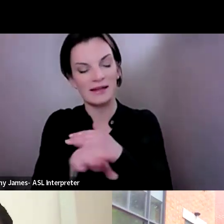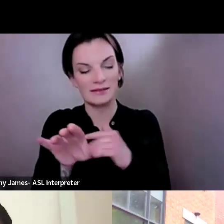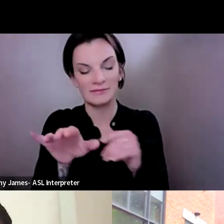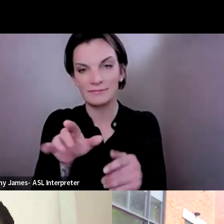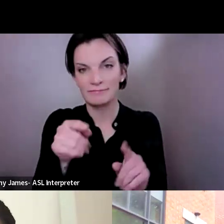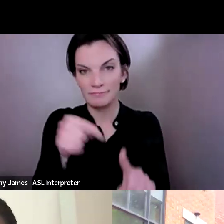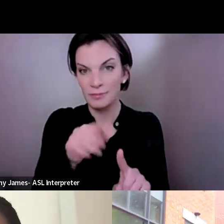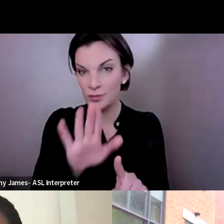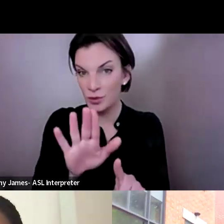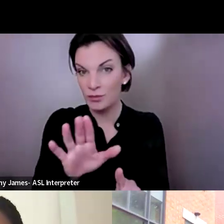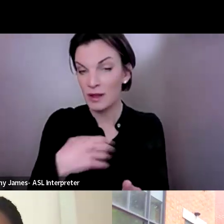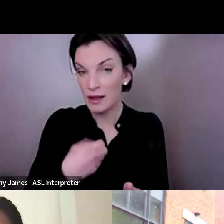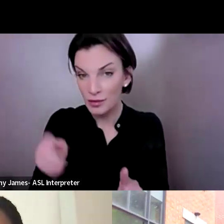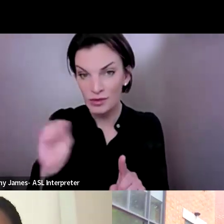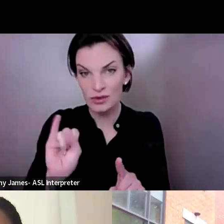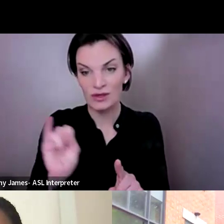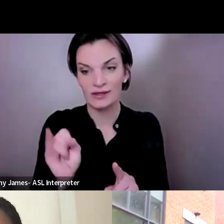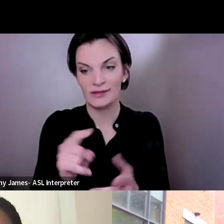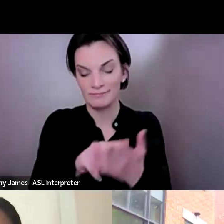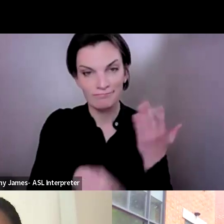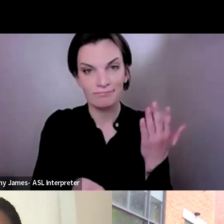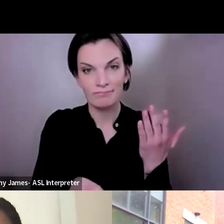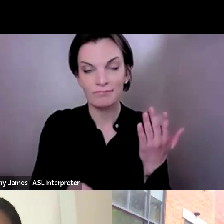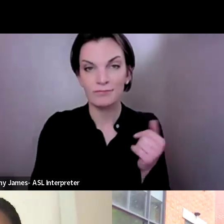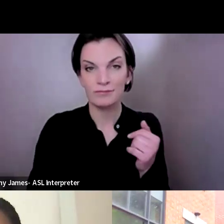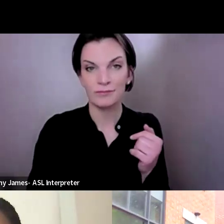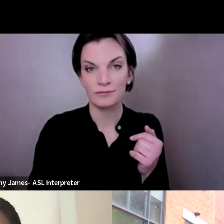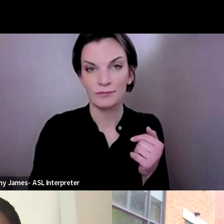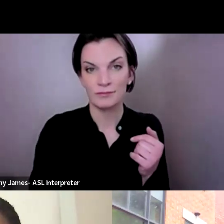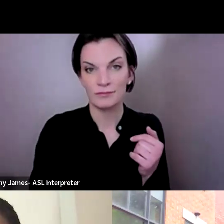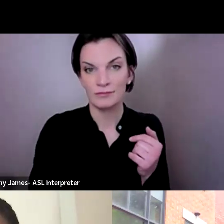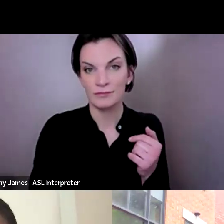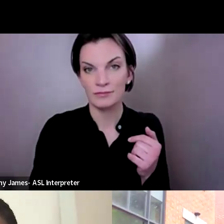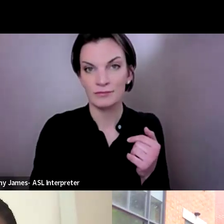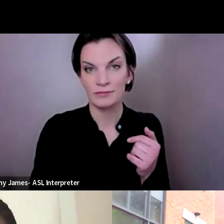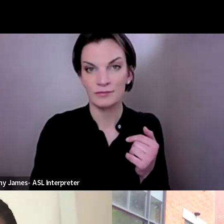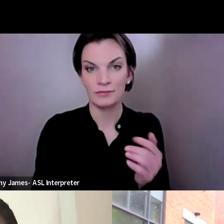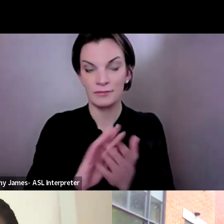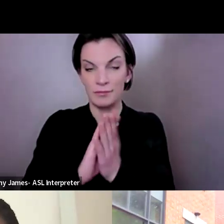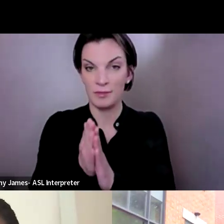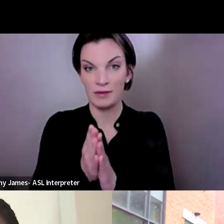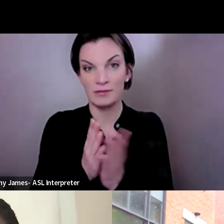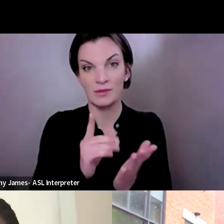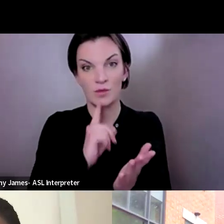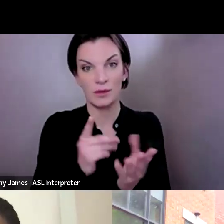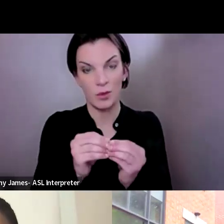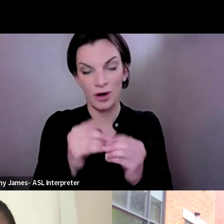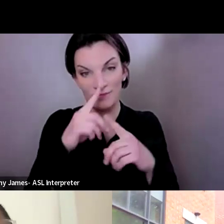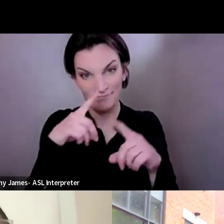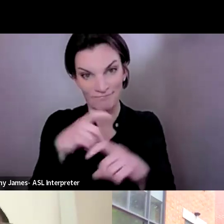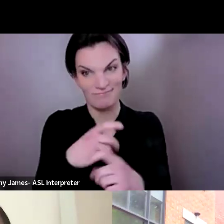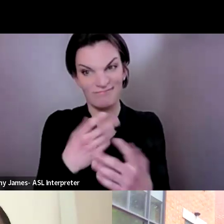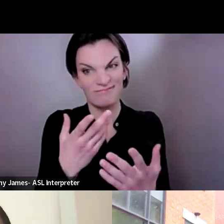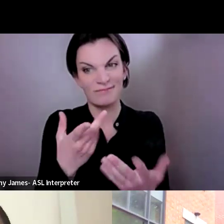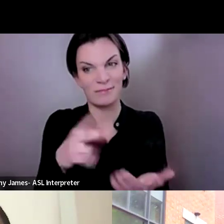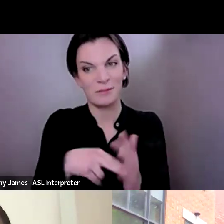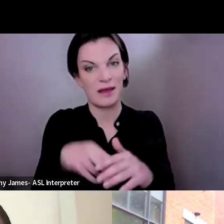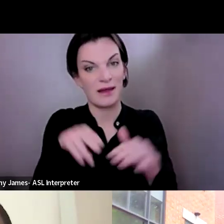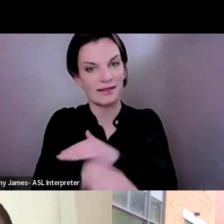their own health insurance, and it creates kind of a cascade of inaccessibility. And, so